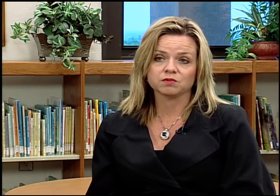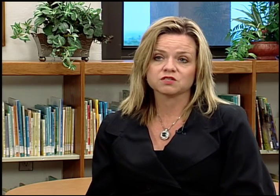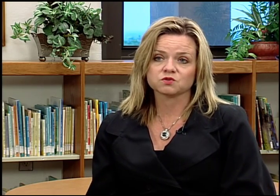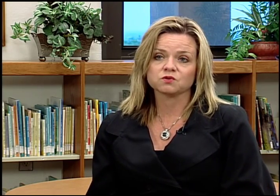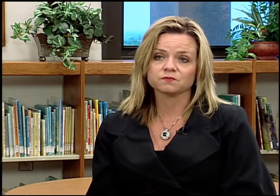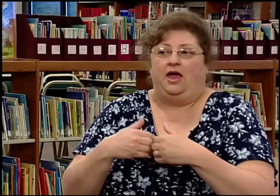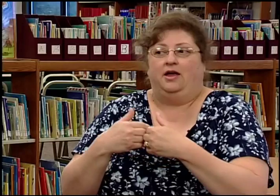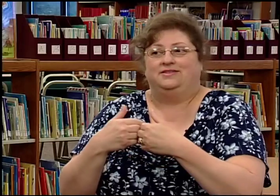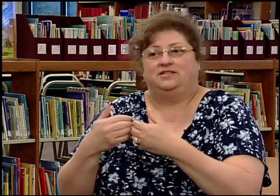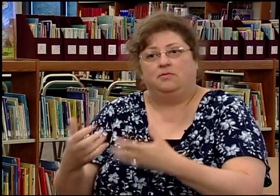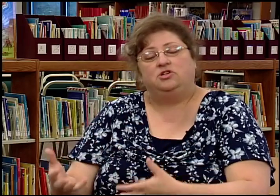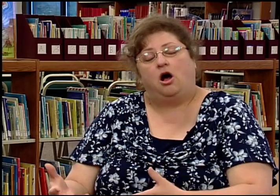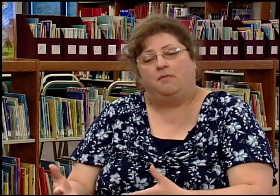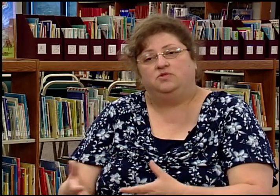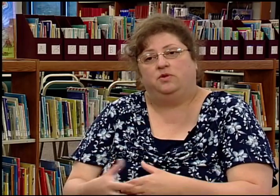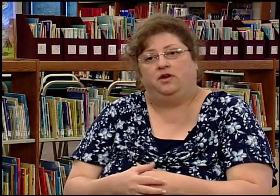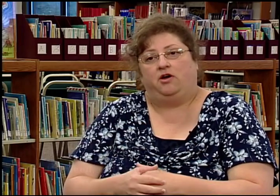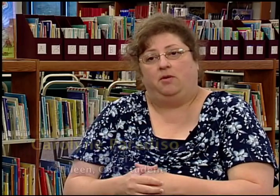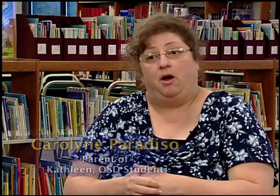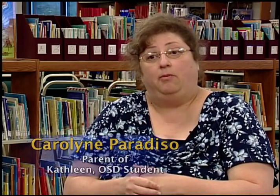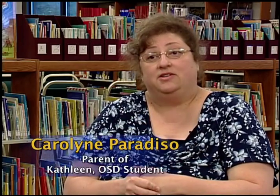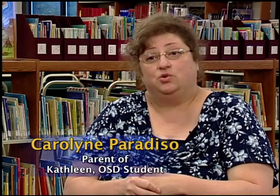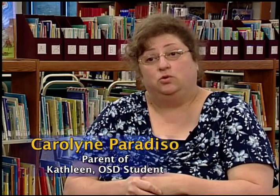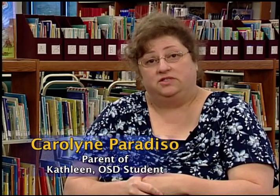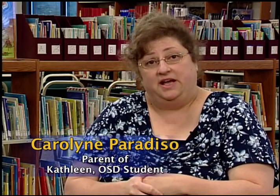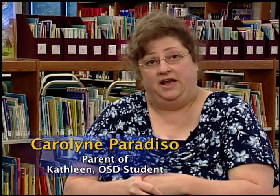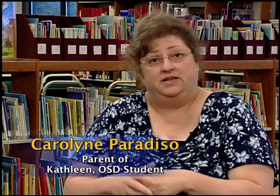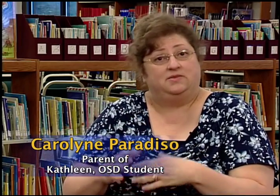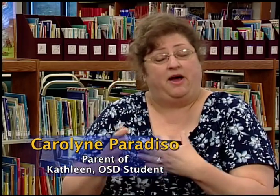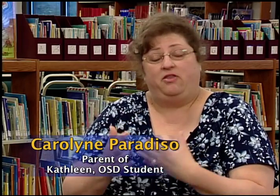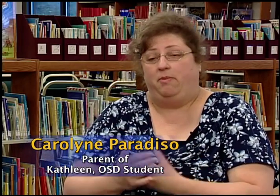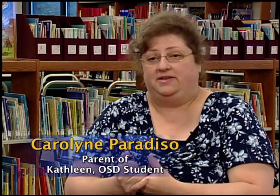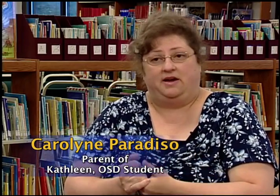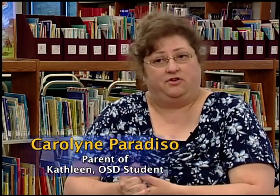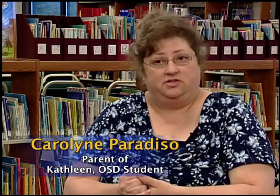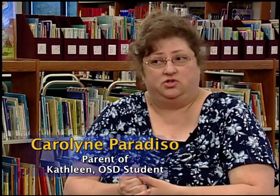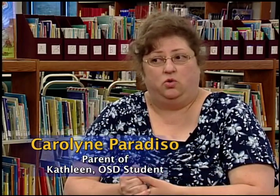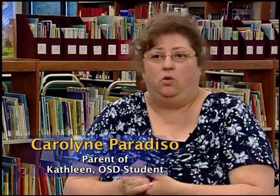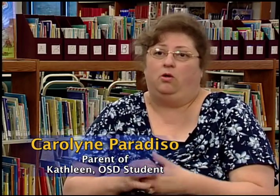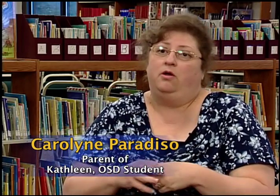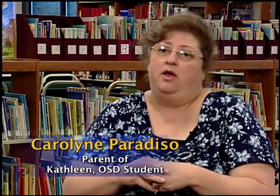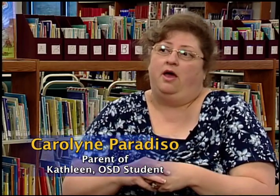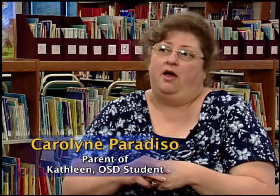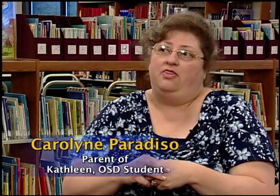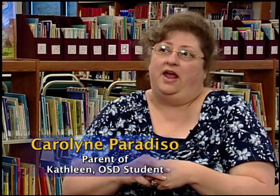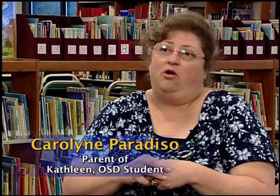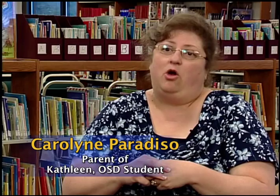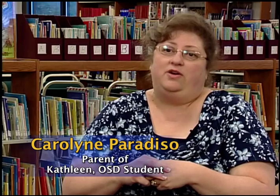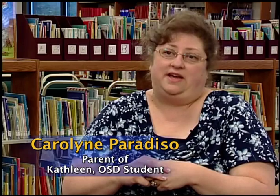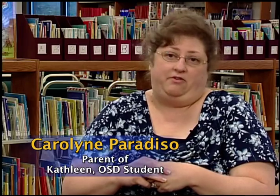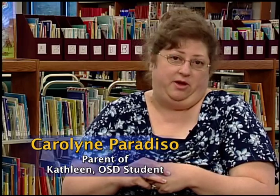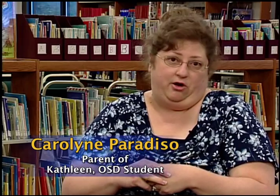Sometimes when they're in a public school setting, despite the best efforts of school, they don't always have a peer group.